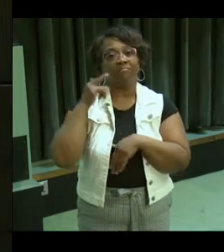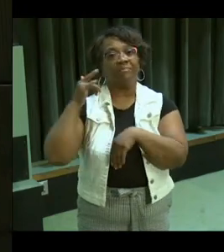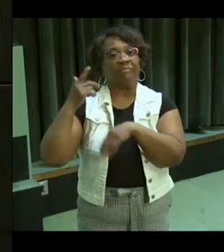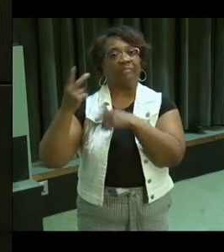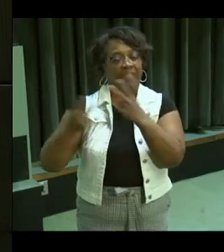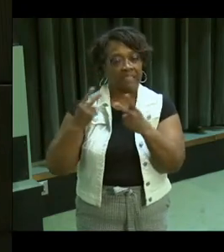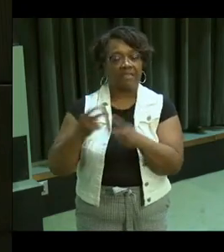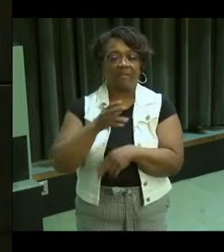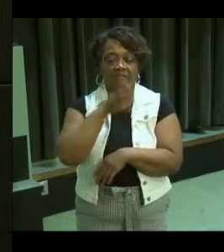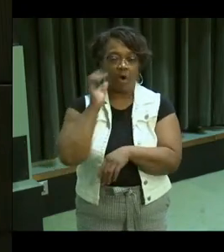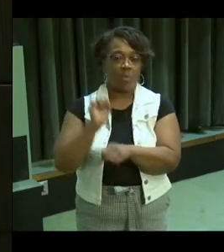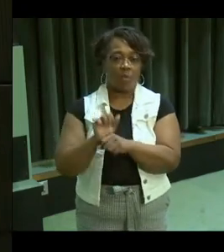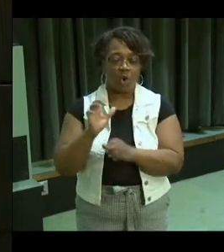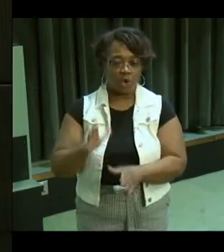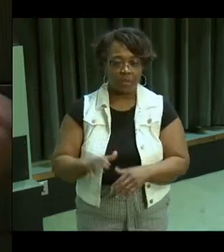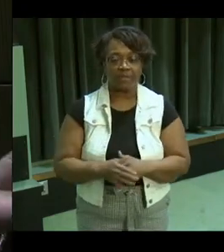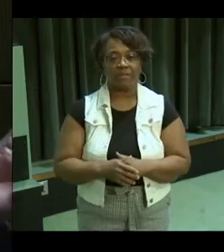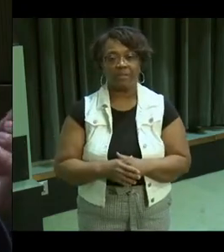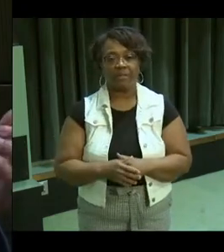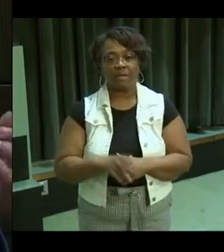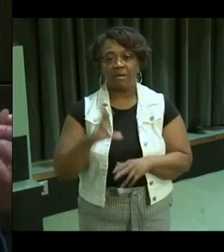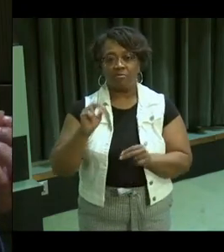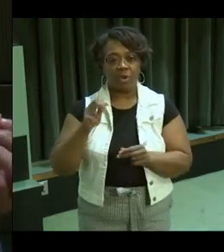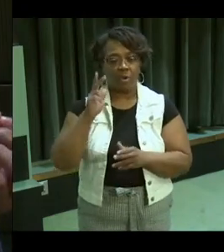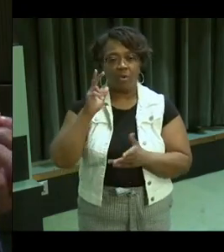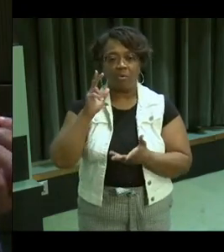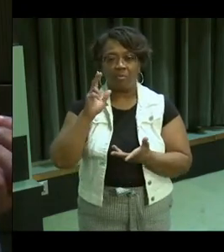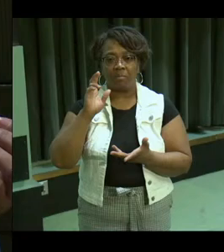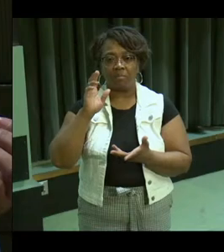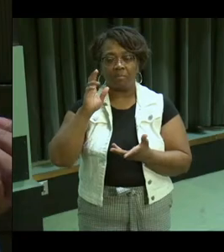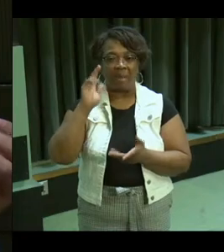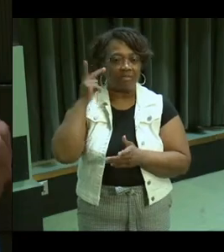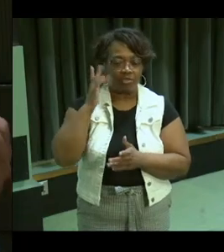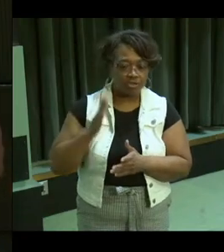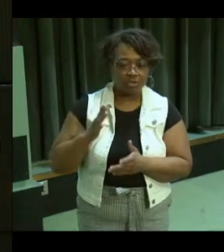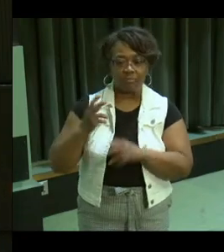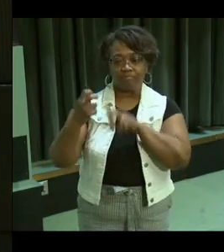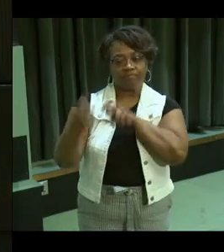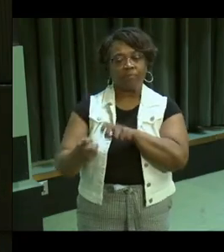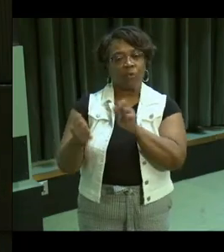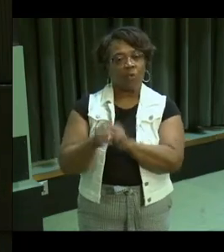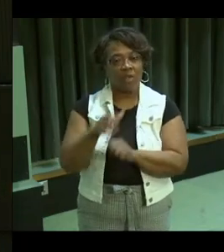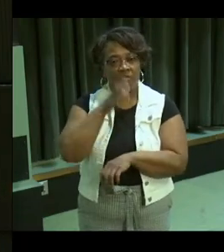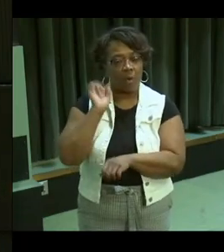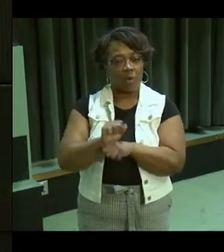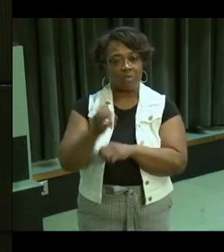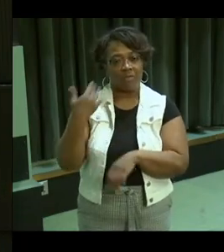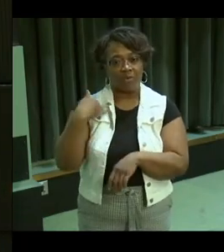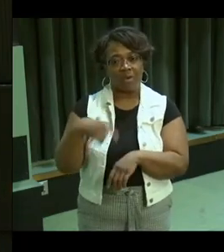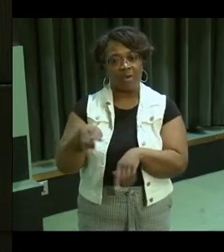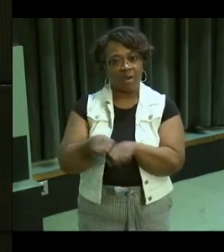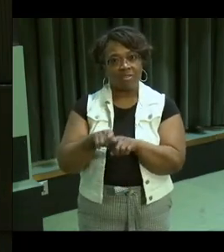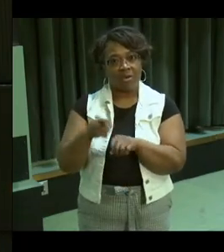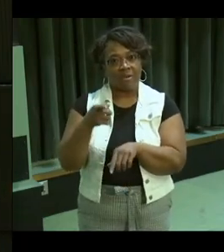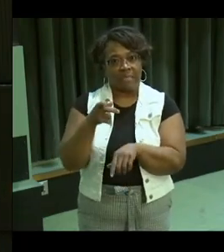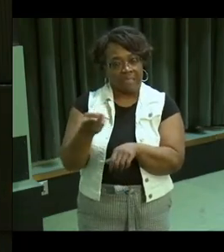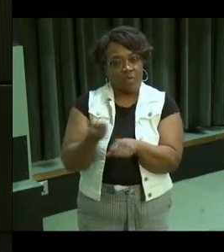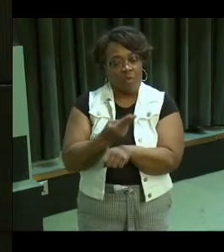department of Agriculture, but no secretary had ever sat down